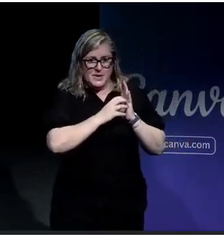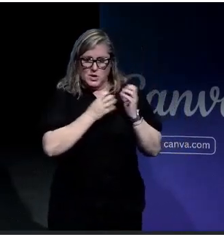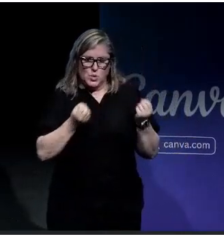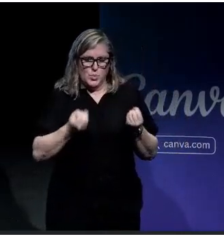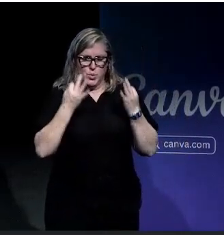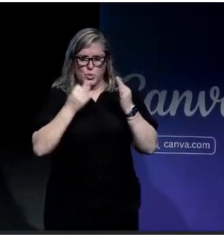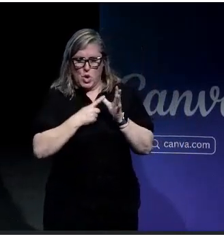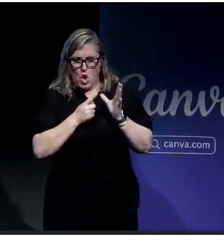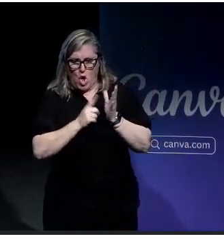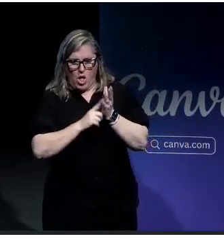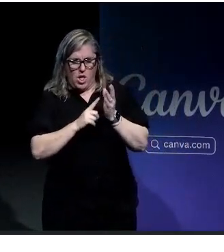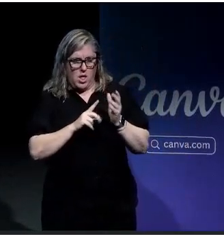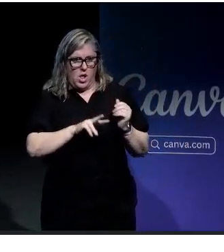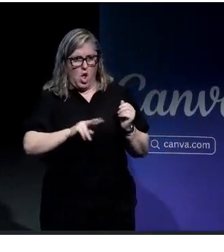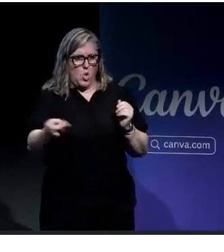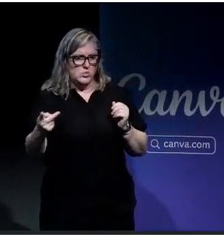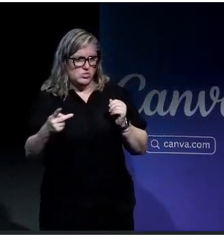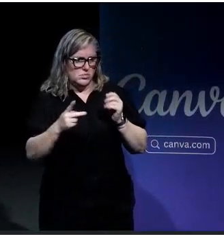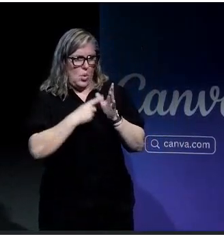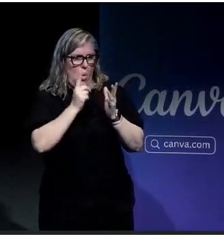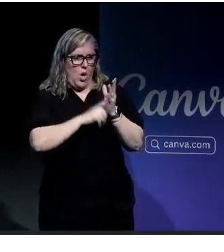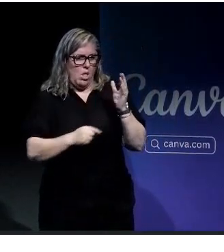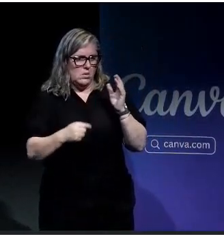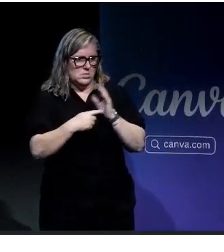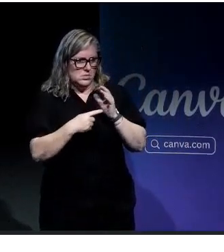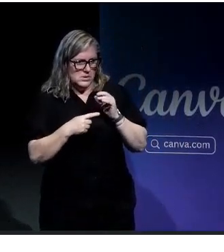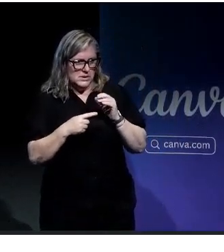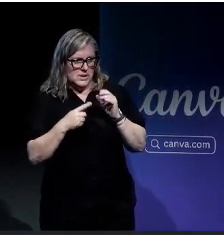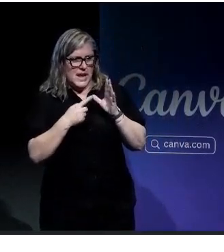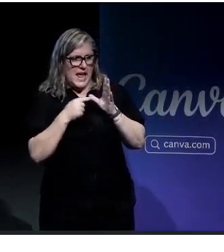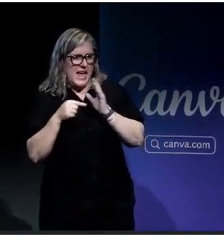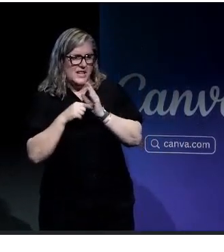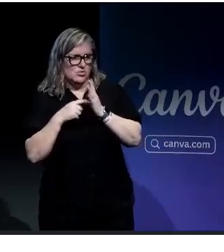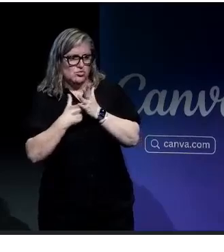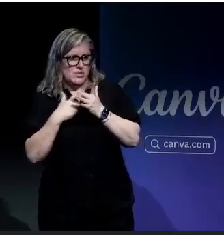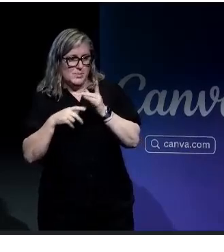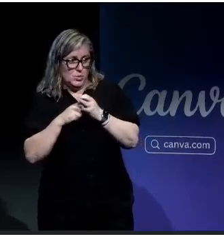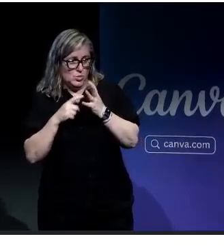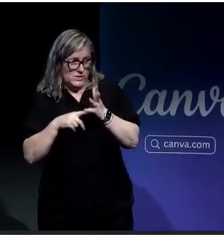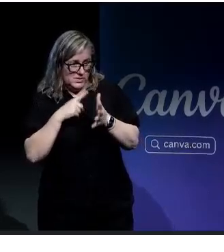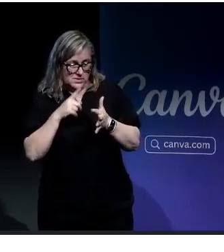So every image element, that is the IMG HTML element, needs to have the alt attribute.